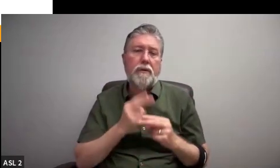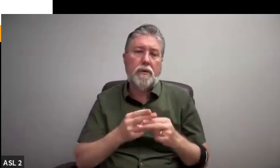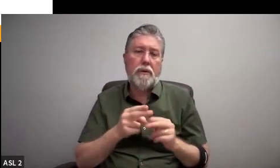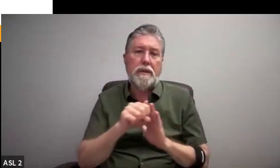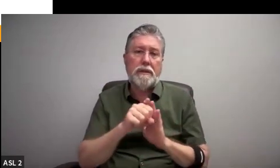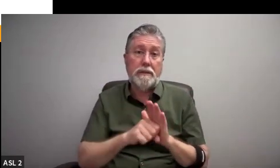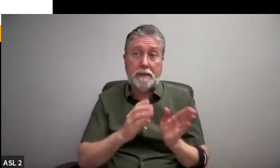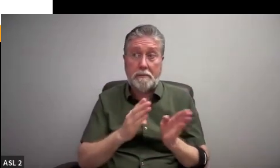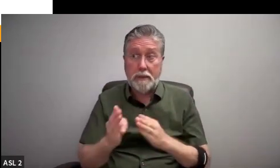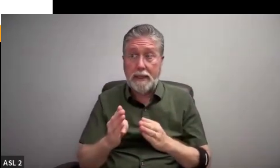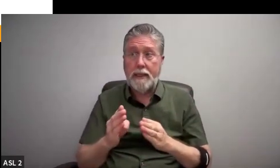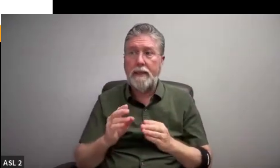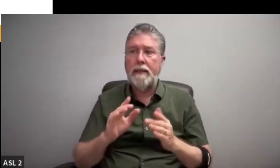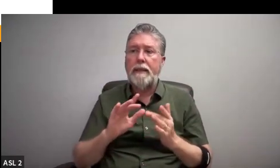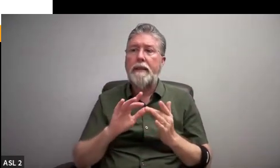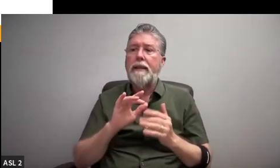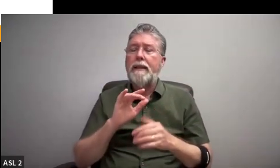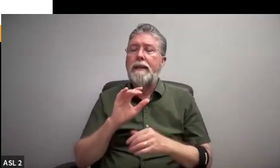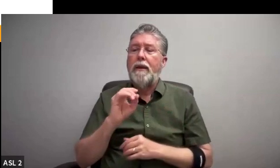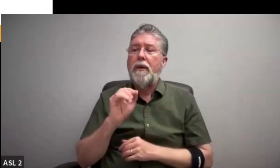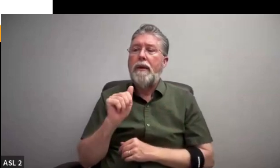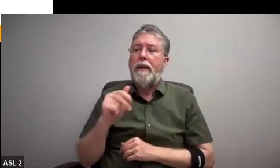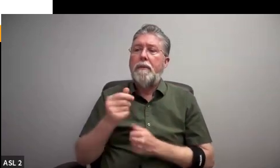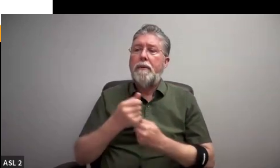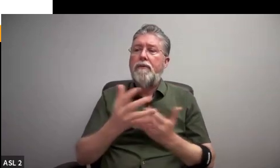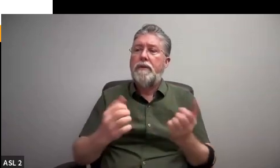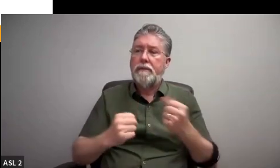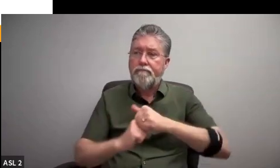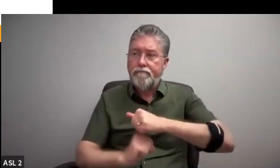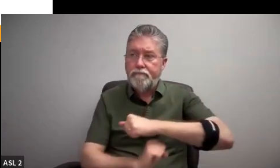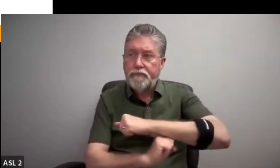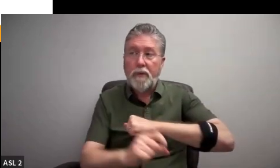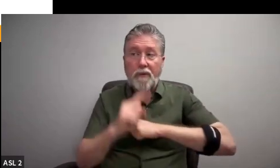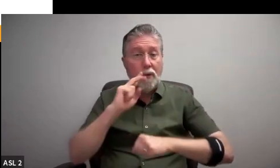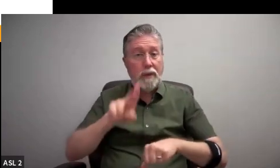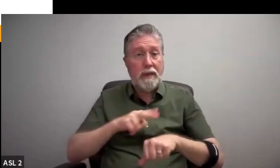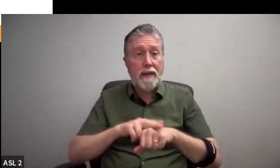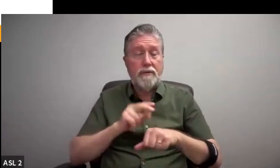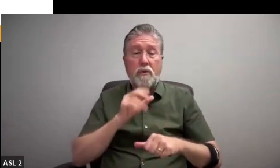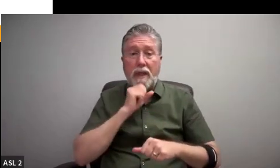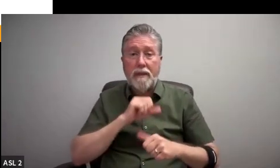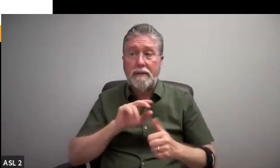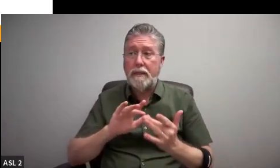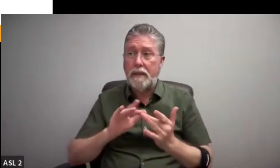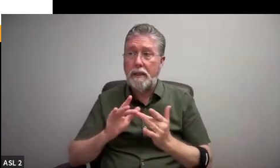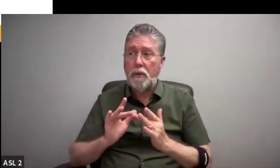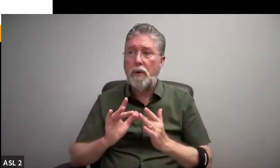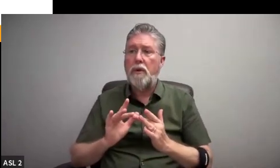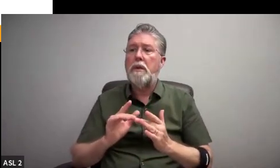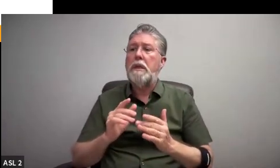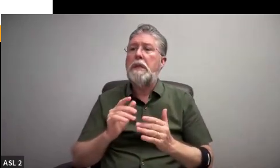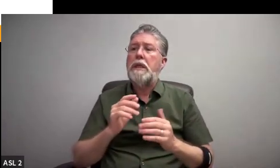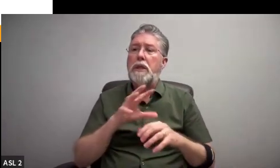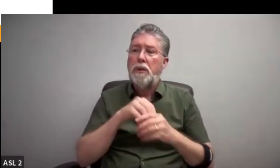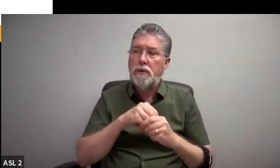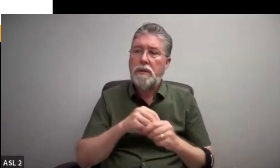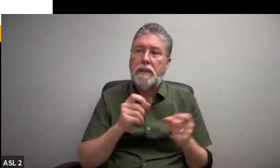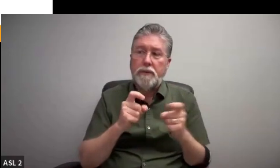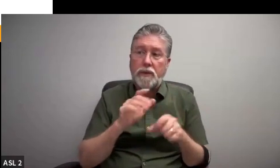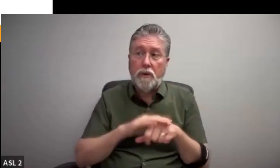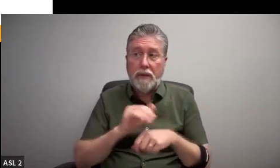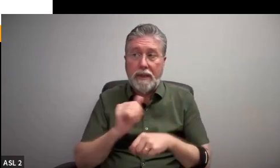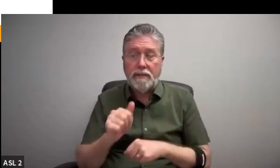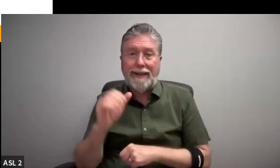which includes the Administration on Aging, or AoA, state units on aging (SUAs), area agencies